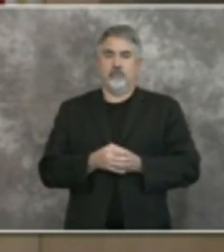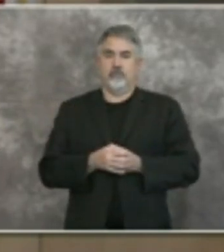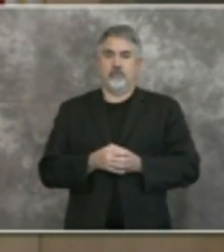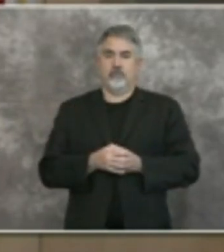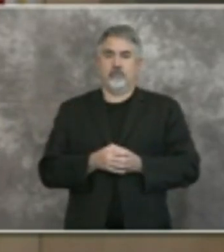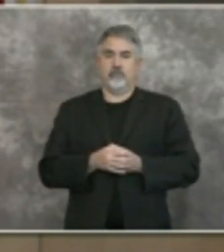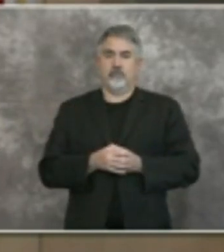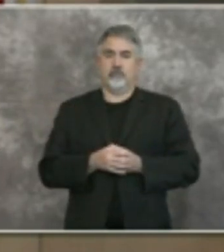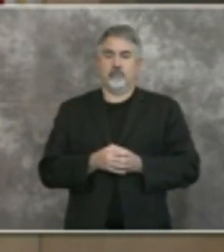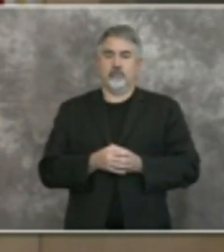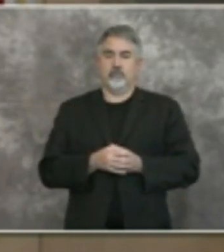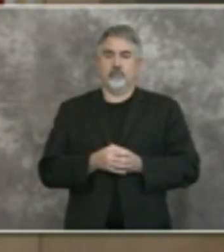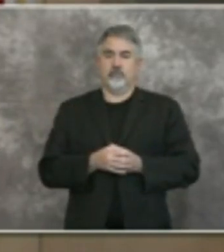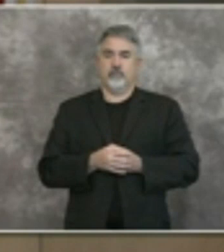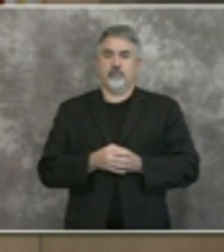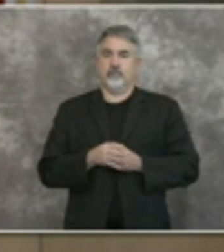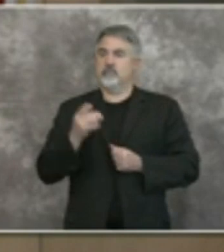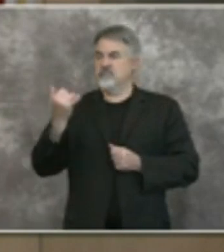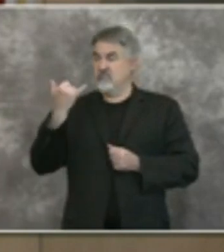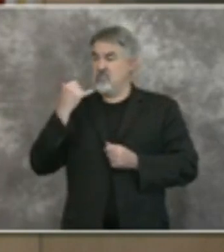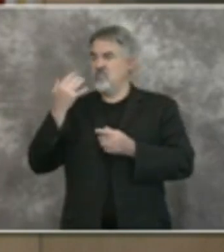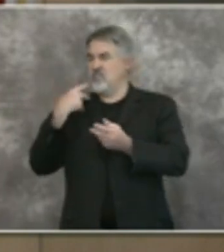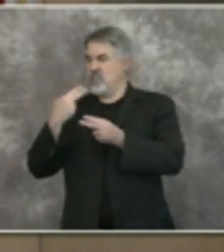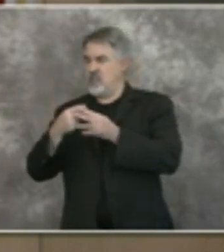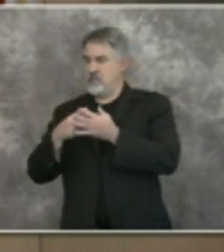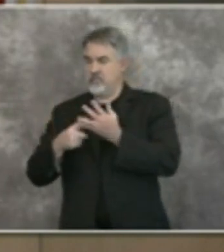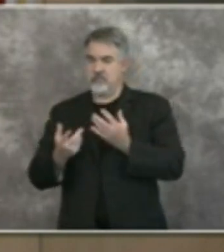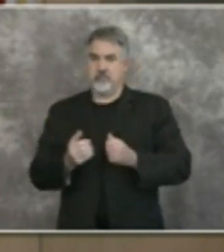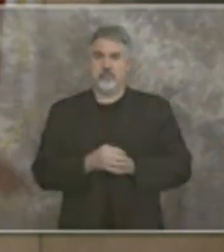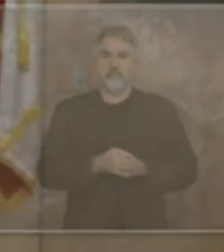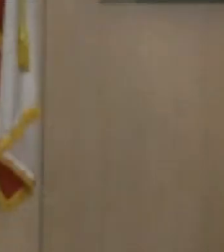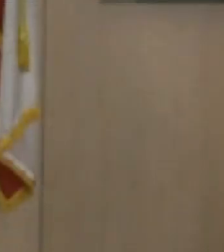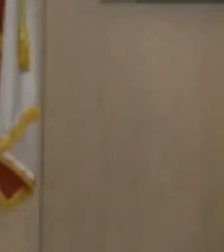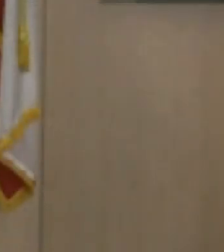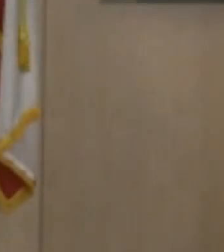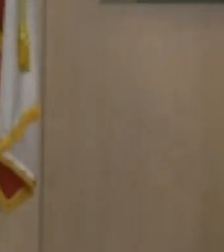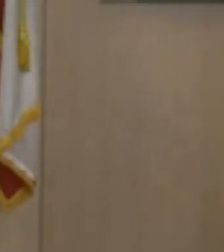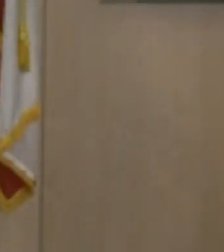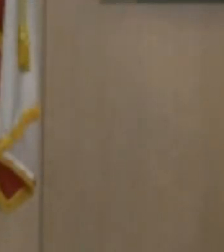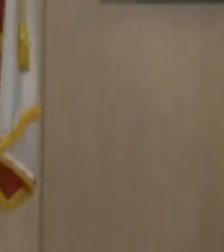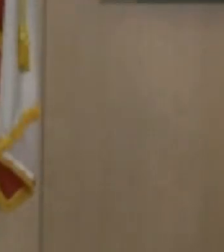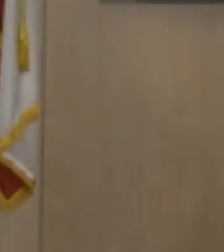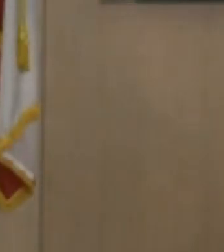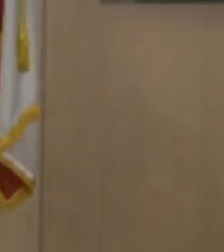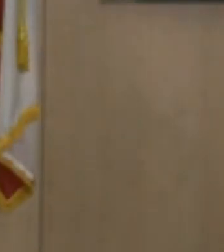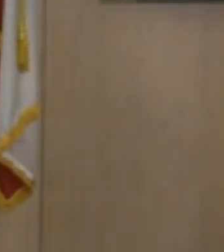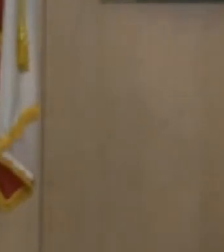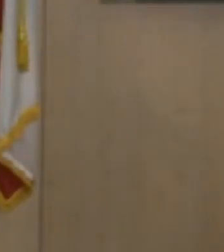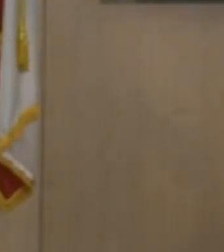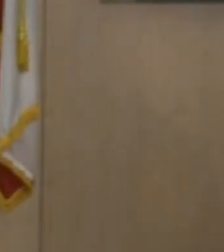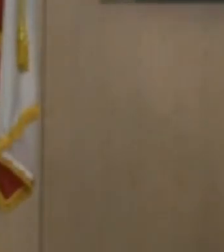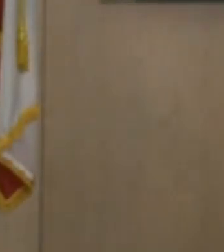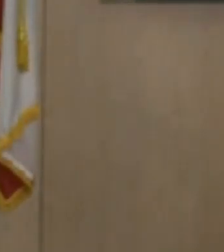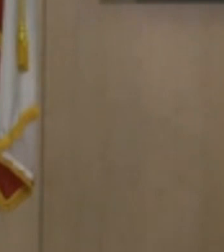COX. THANK YOU DOCTOR WOULD MOVE THE STREETS THE CALLS AGAIN MAKE SURE YOU IDENTIFY YOURSELF BY OUTLET IN MY SON